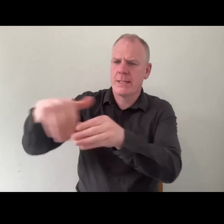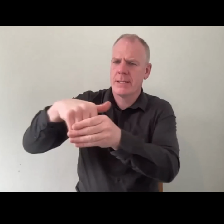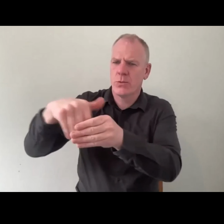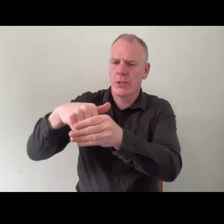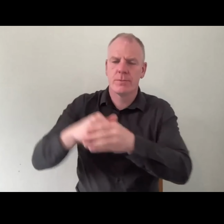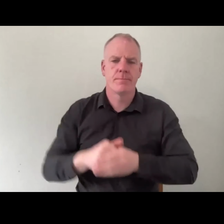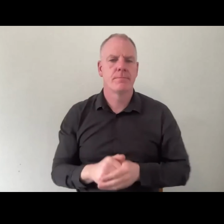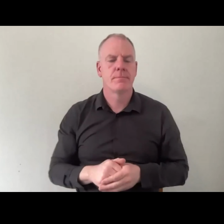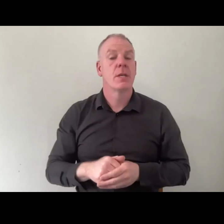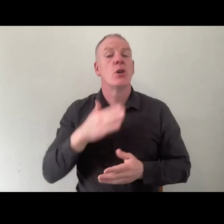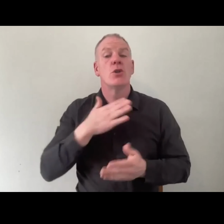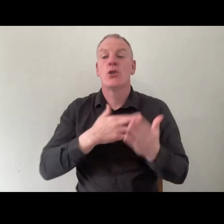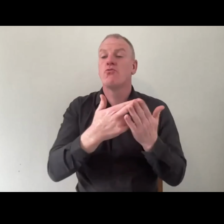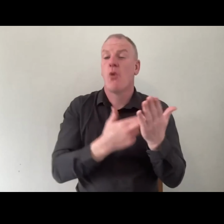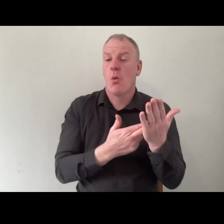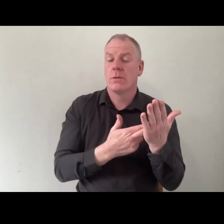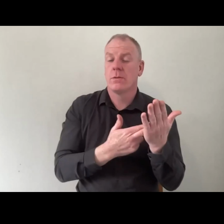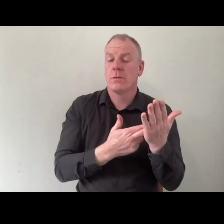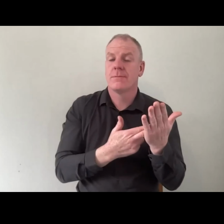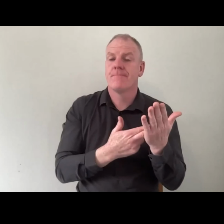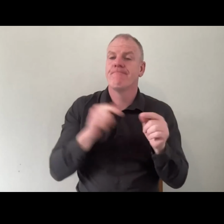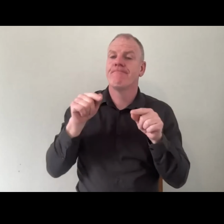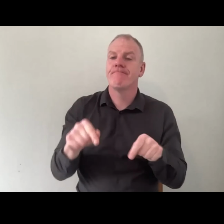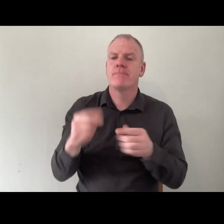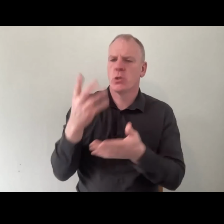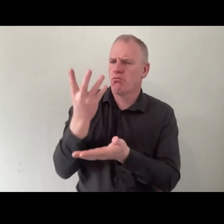Please note that this session is being recorded